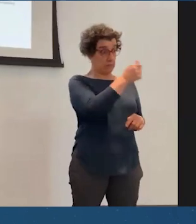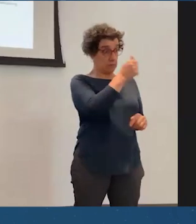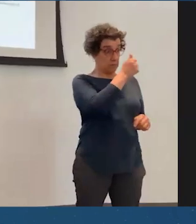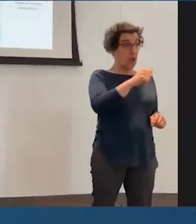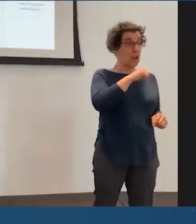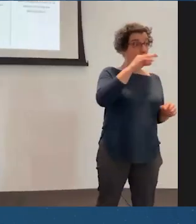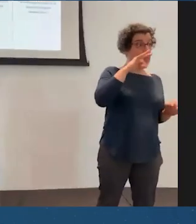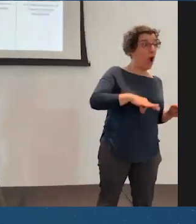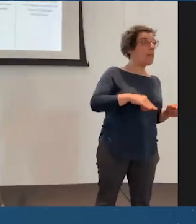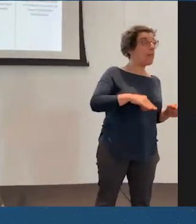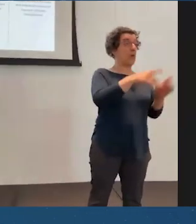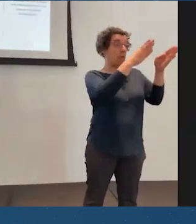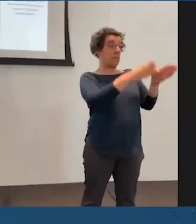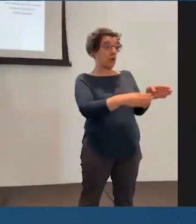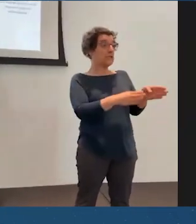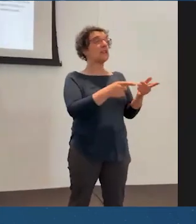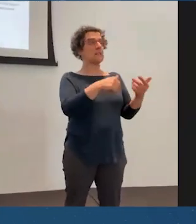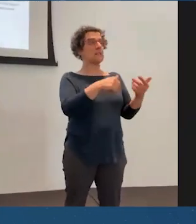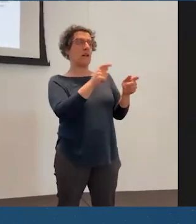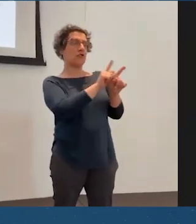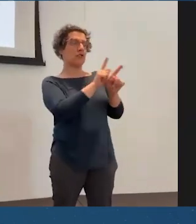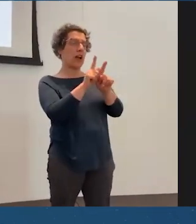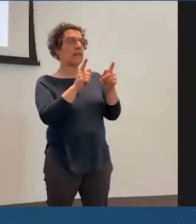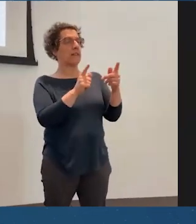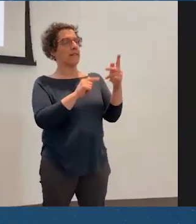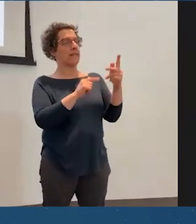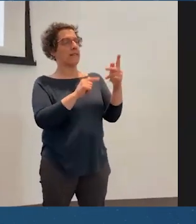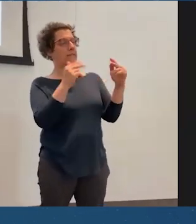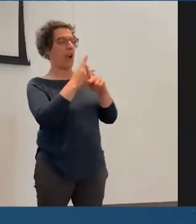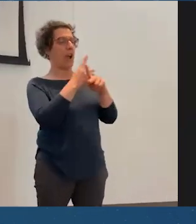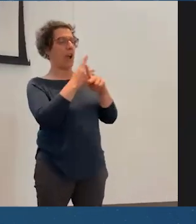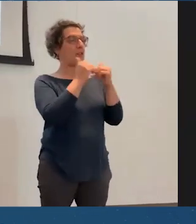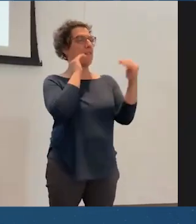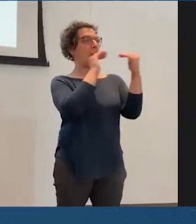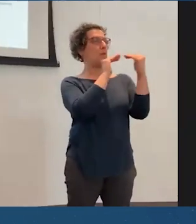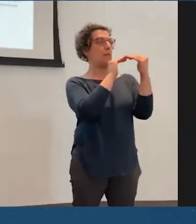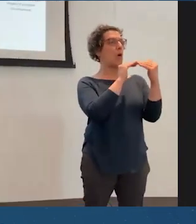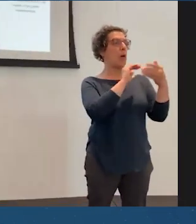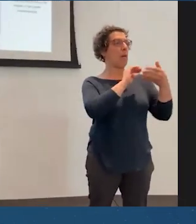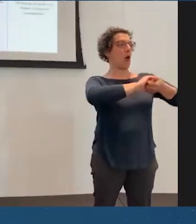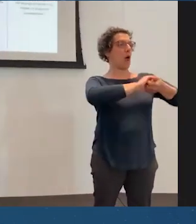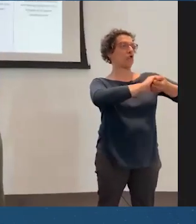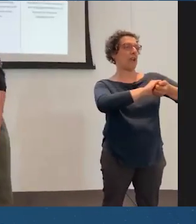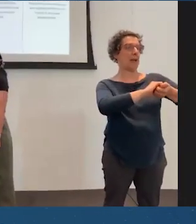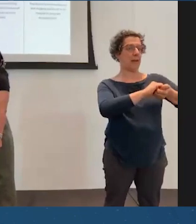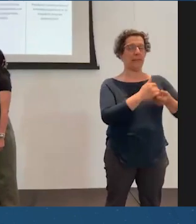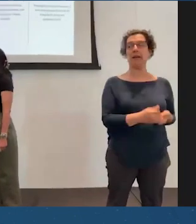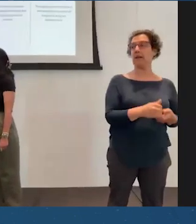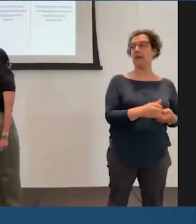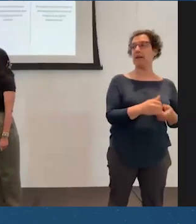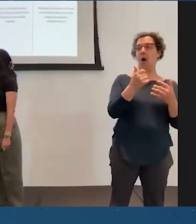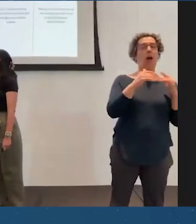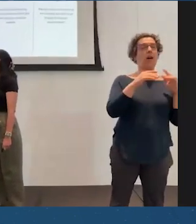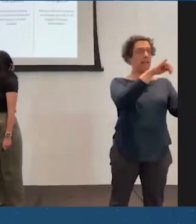figuring out ways to also build equitable partnerships so ensuring a level playing field,